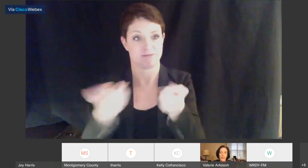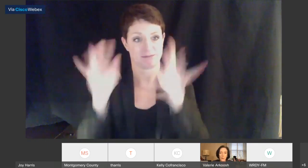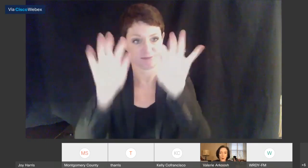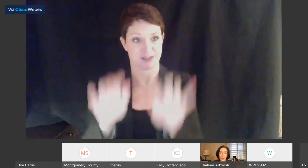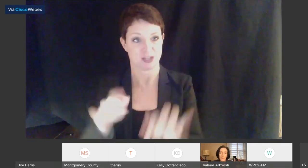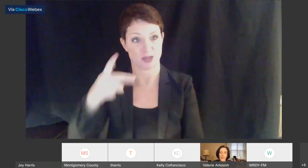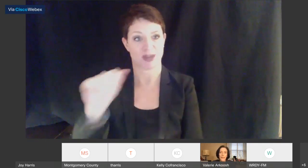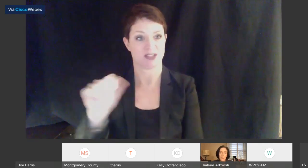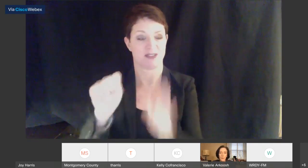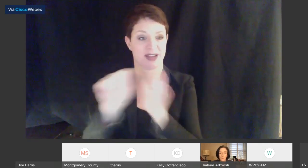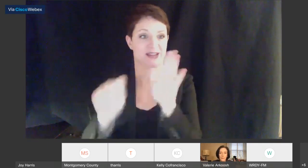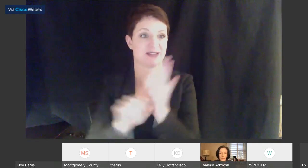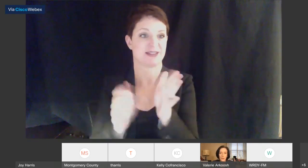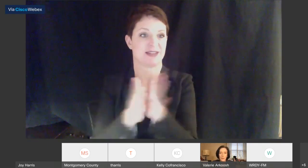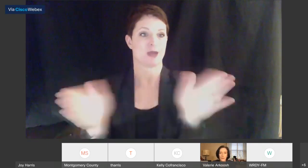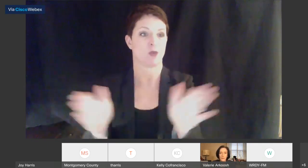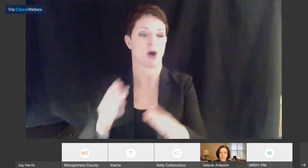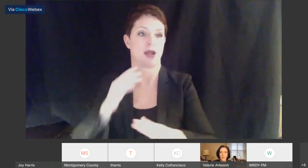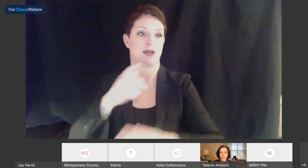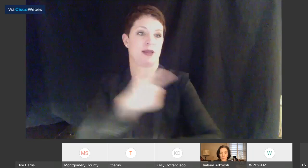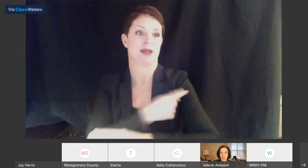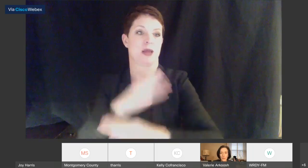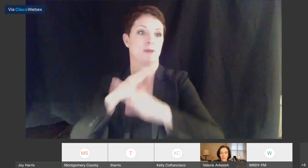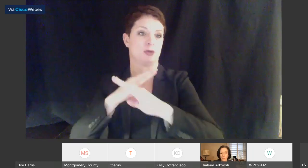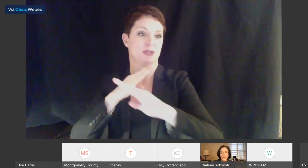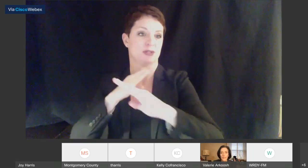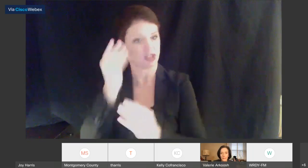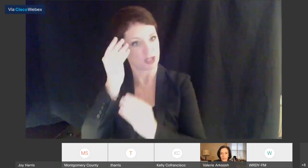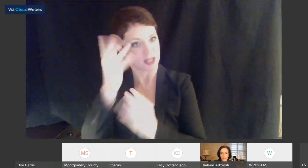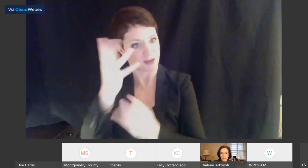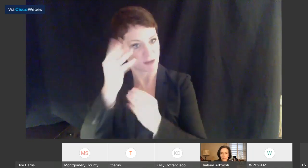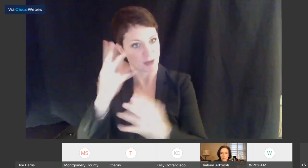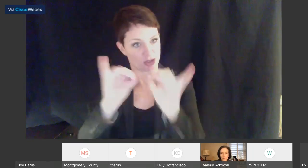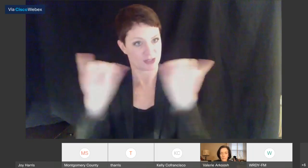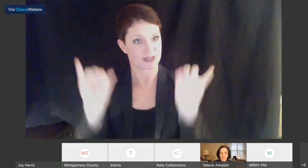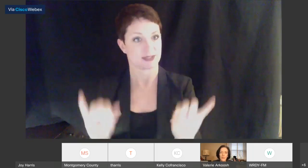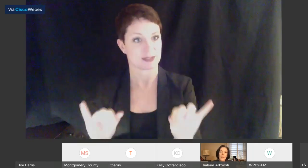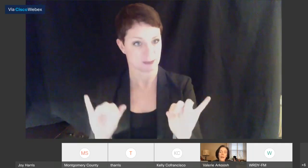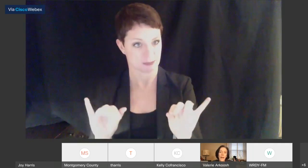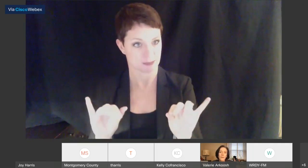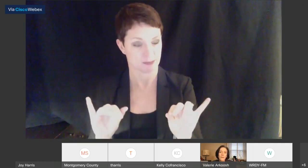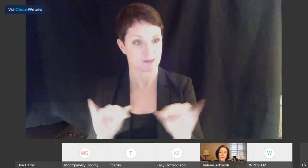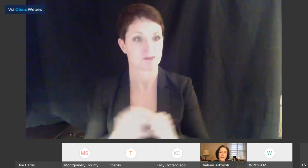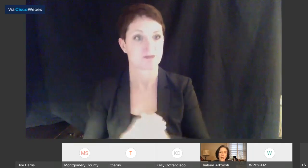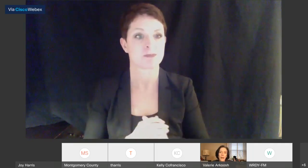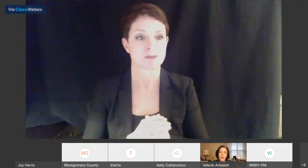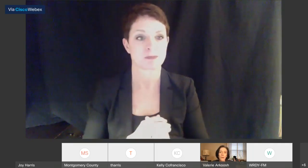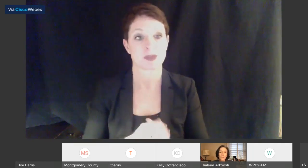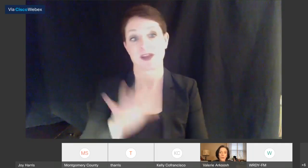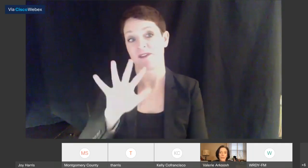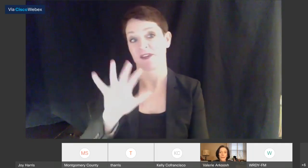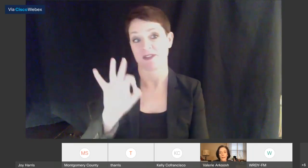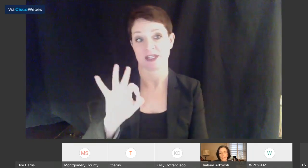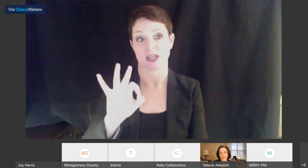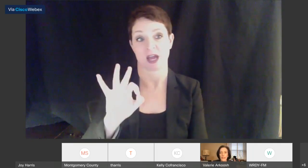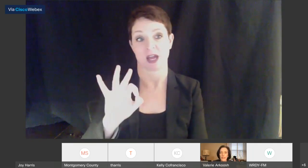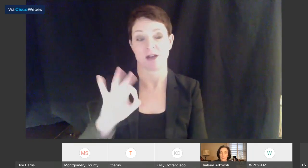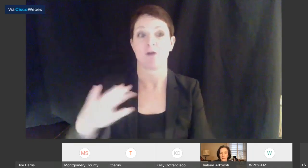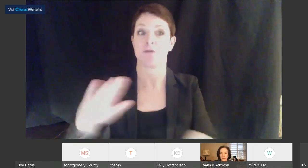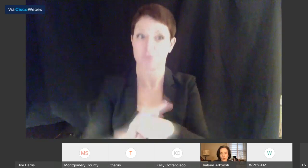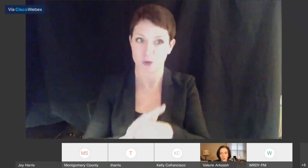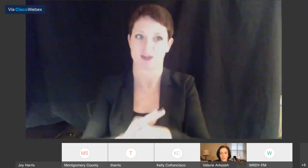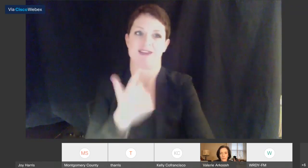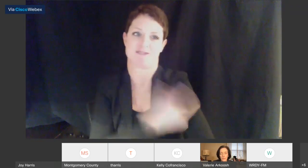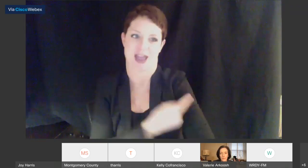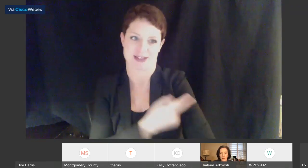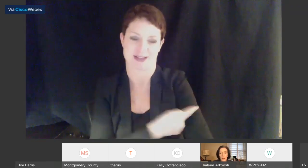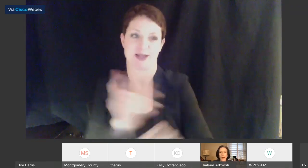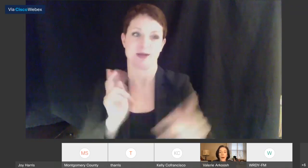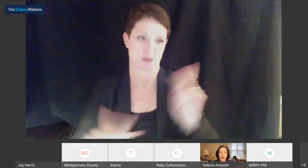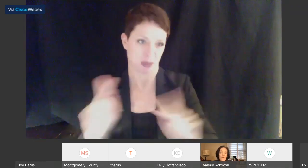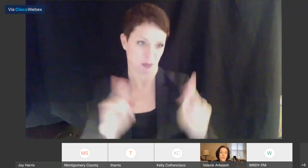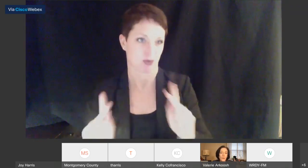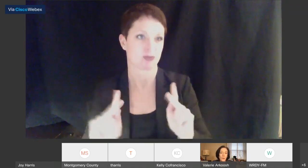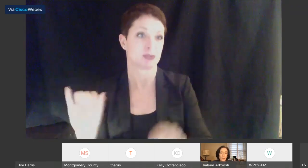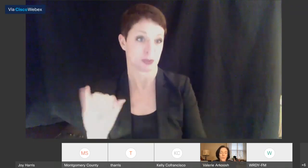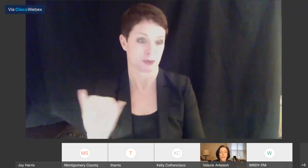Statewide Immunization Information System and 59 fully vaccinated individuals. Of this total,